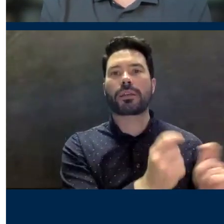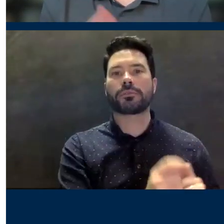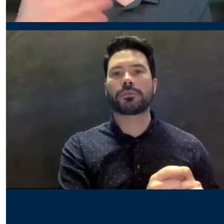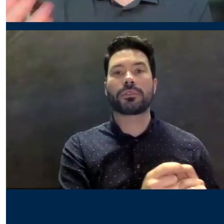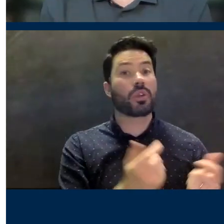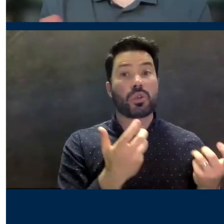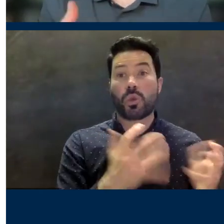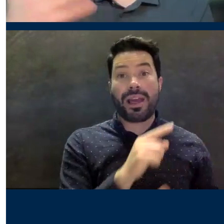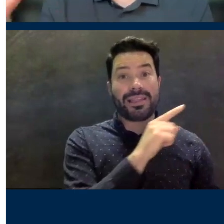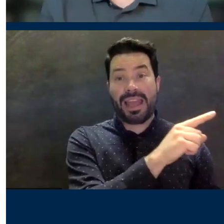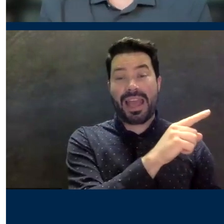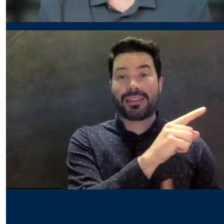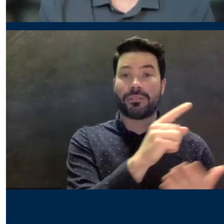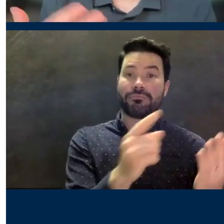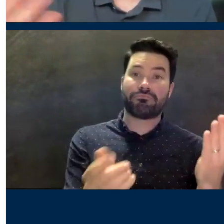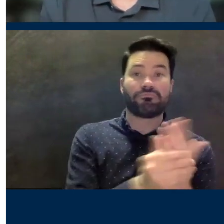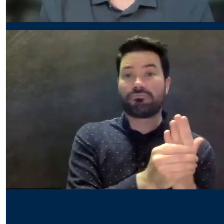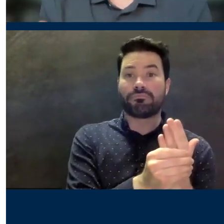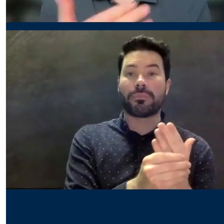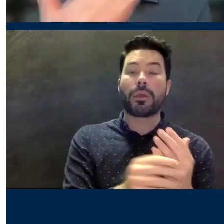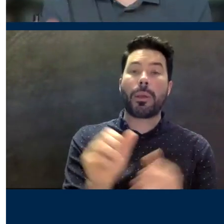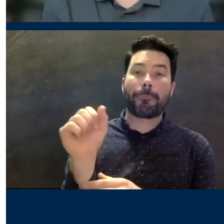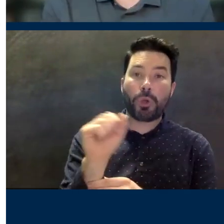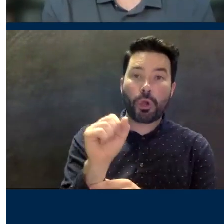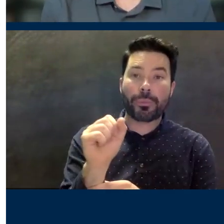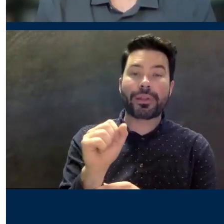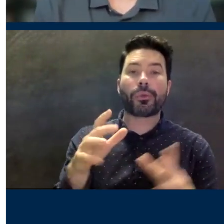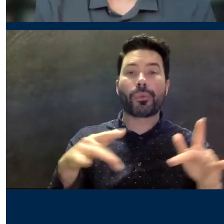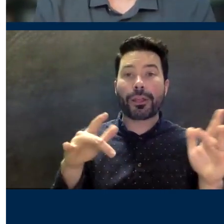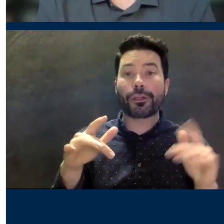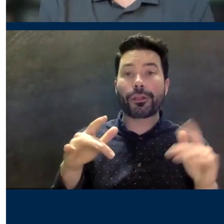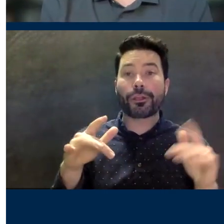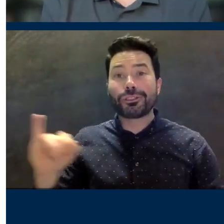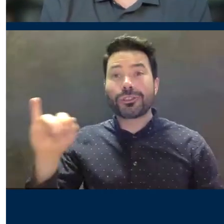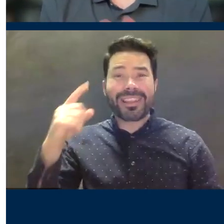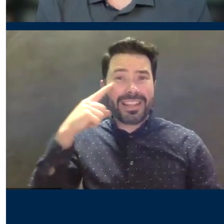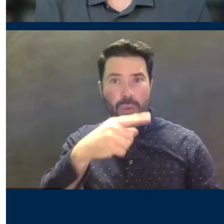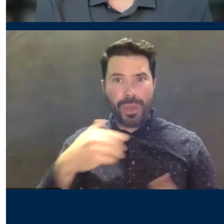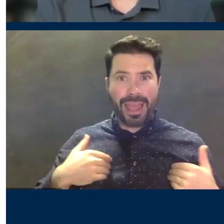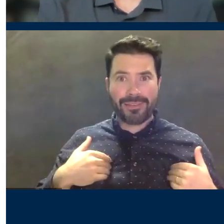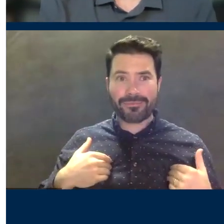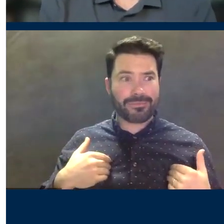permanent record. Insurance may think you have a health problem when you don't. Mike McKee: So I think it's a great point.